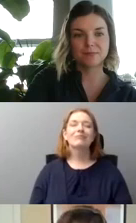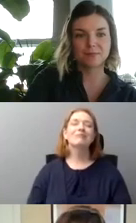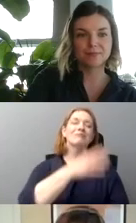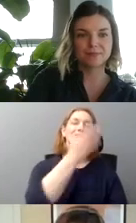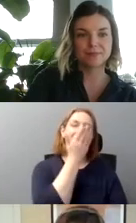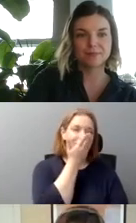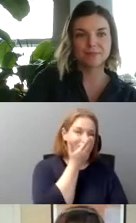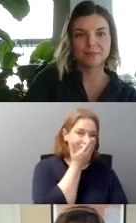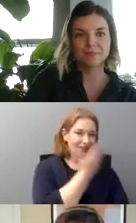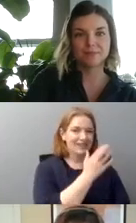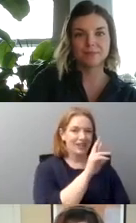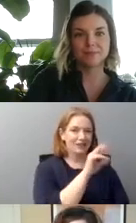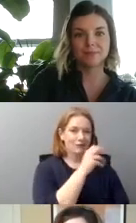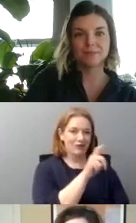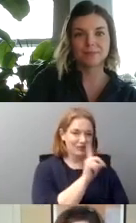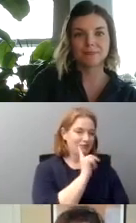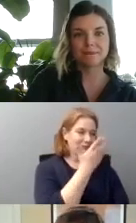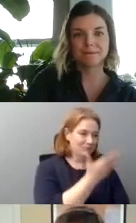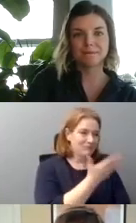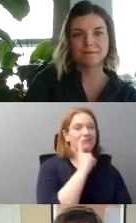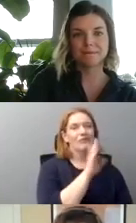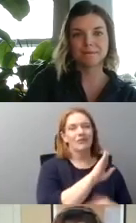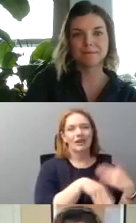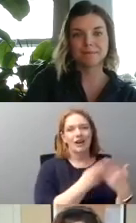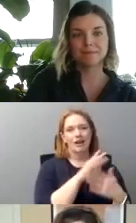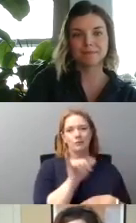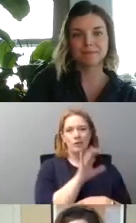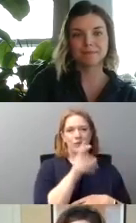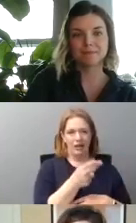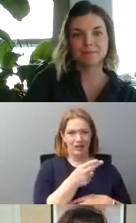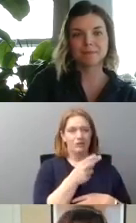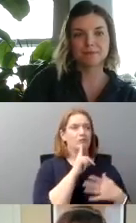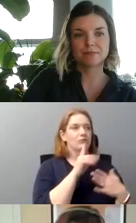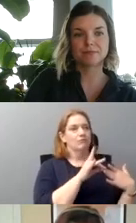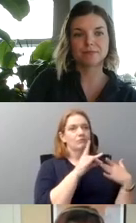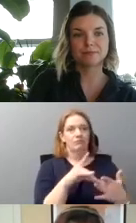at The James Castle House for spearheading the virtual road trip in collaboration with Historic